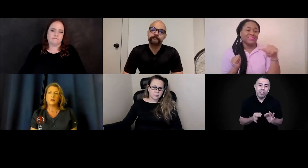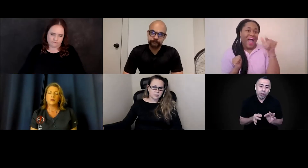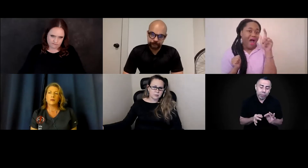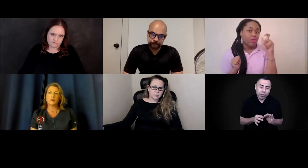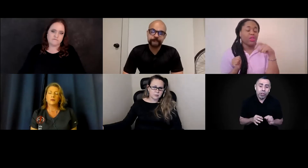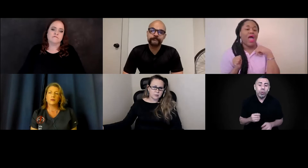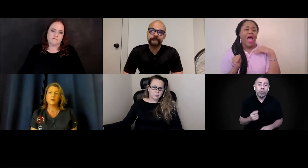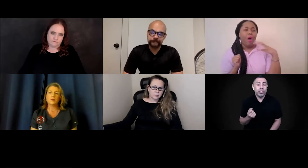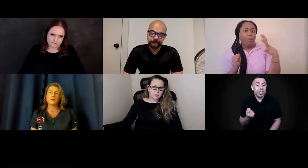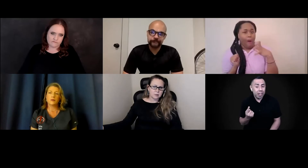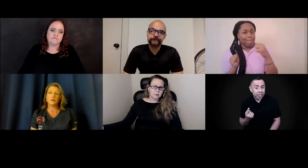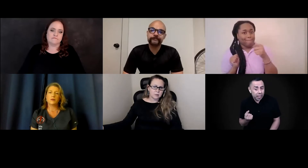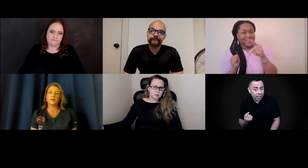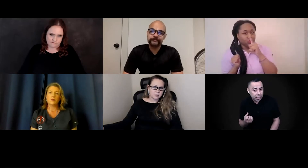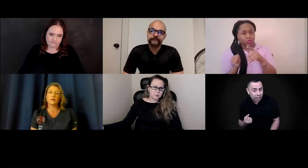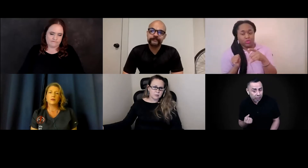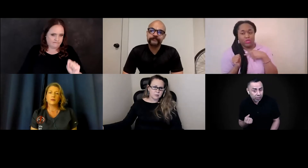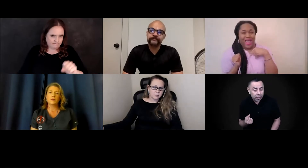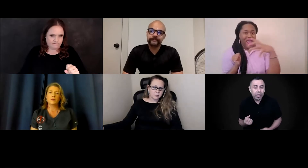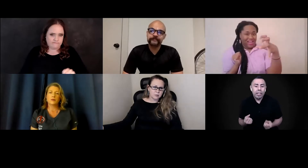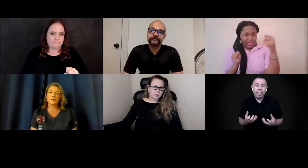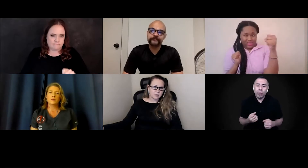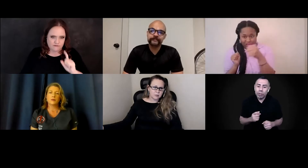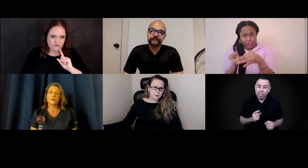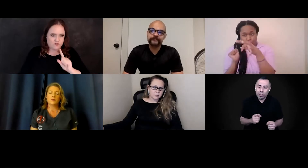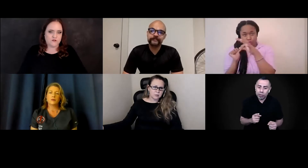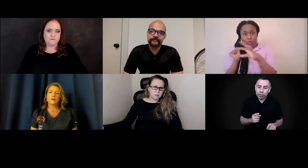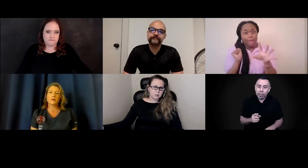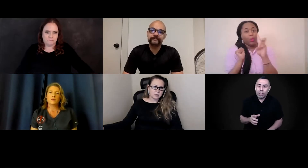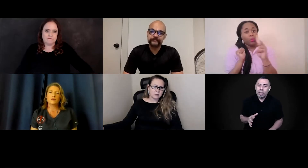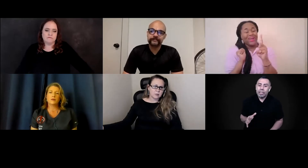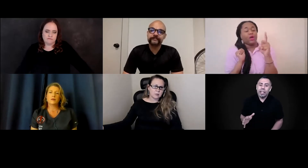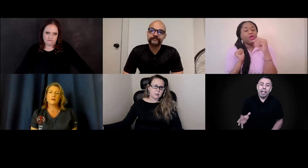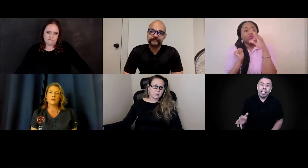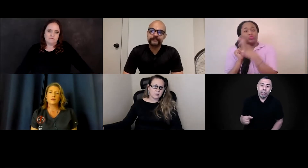I need to have interpreters who understand my signing style and I want to make sure that